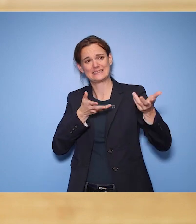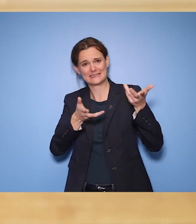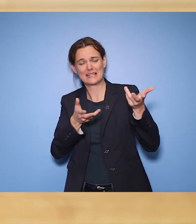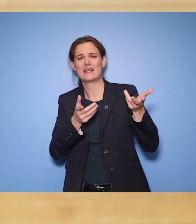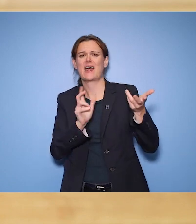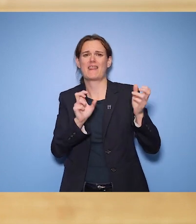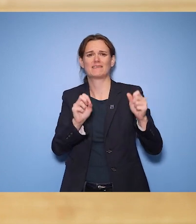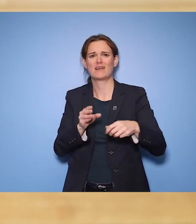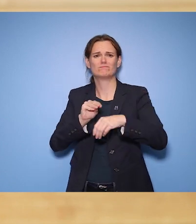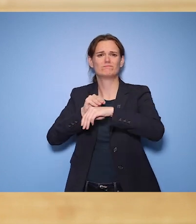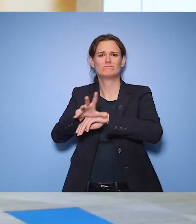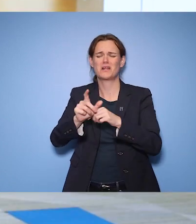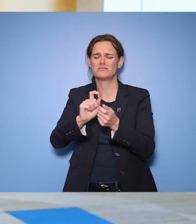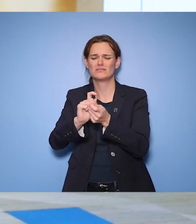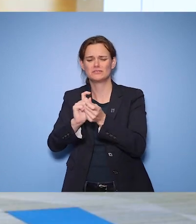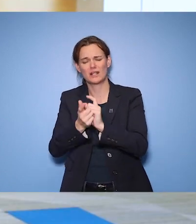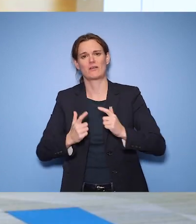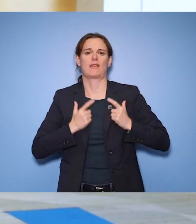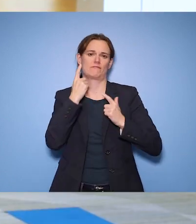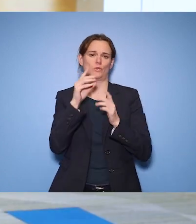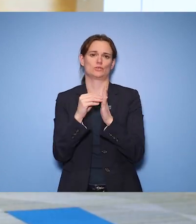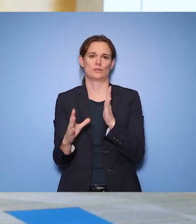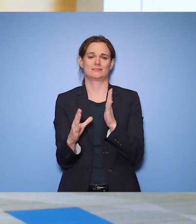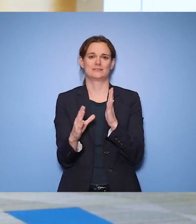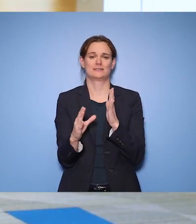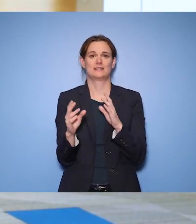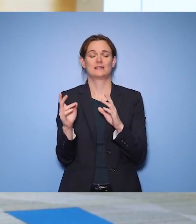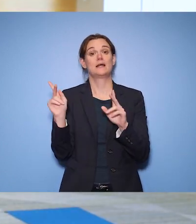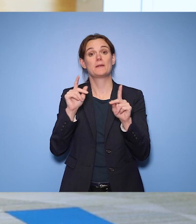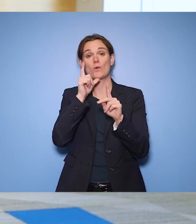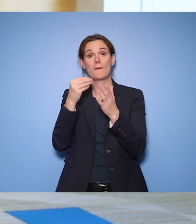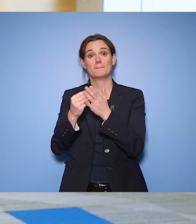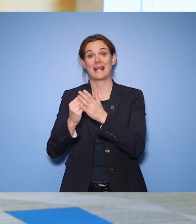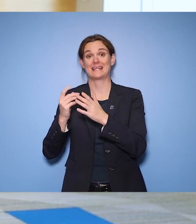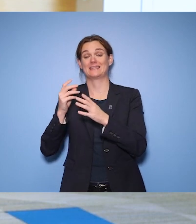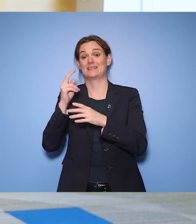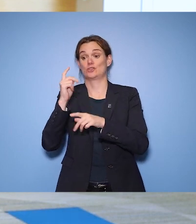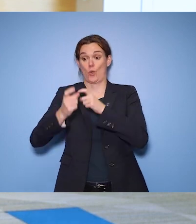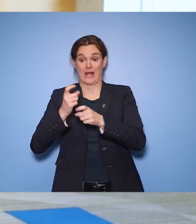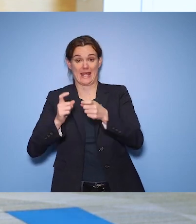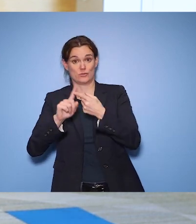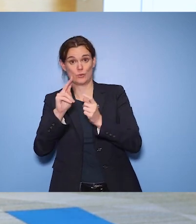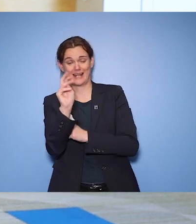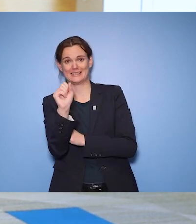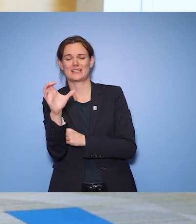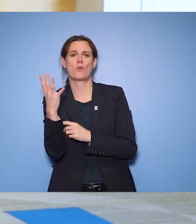for our students. NSCC donors give generously and it's through their support that we can provide